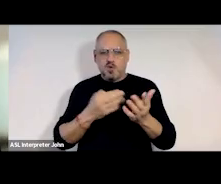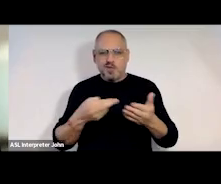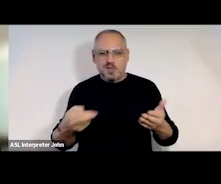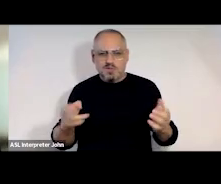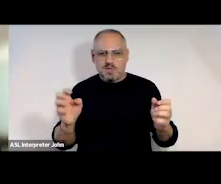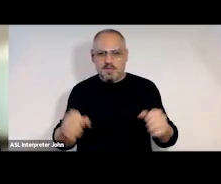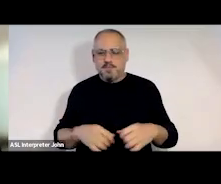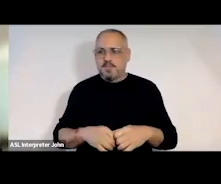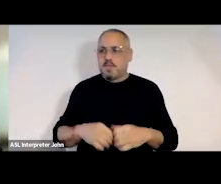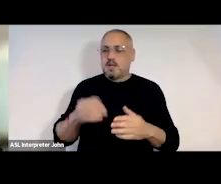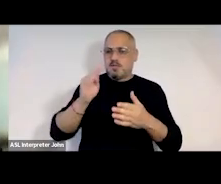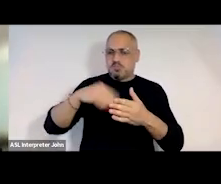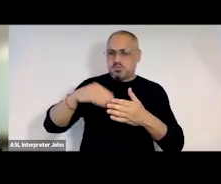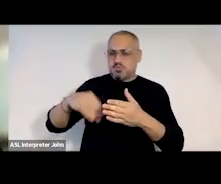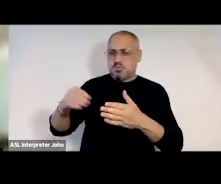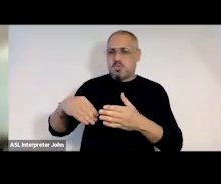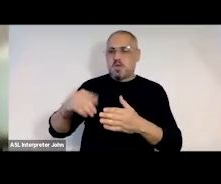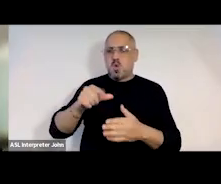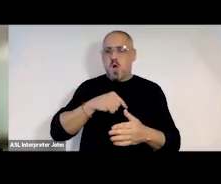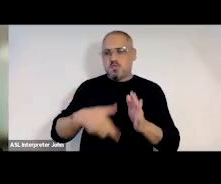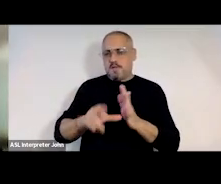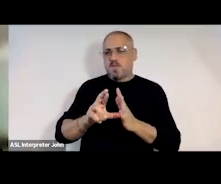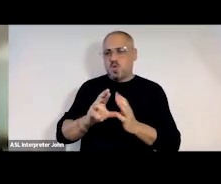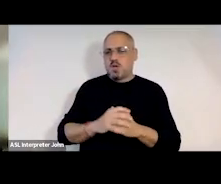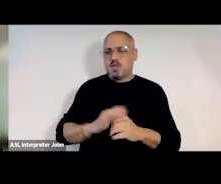and completing a quality review that is established by